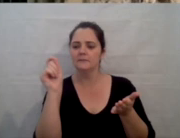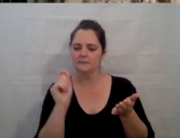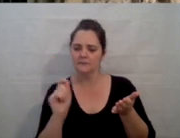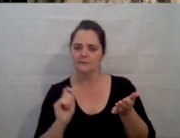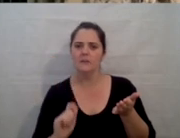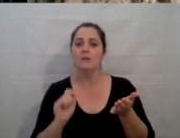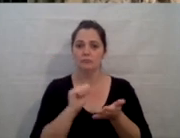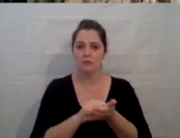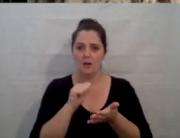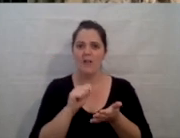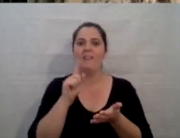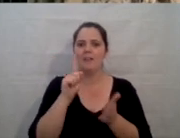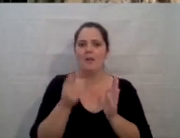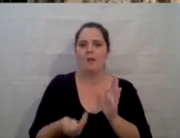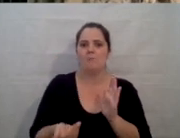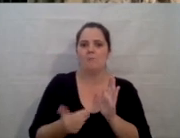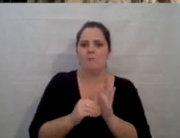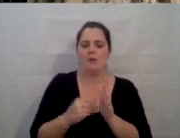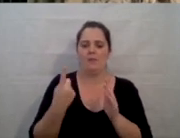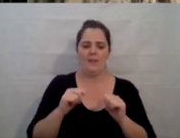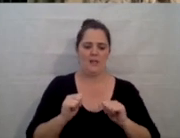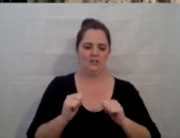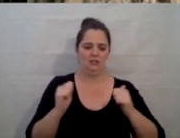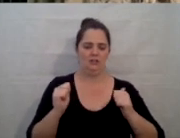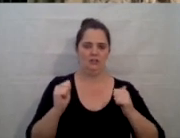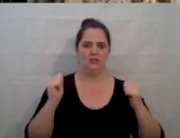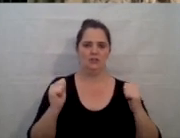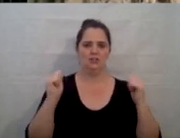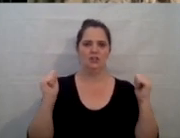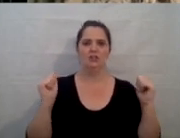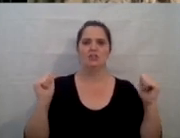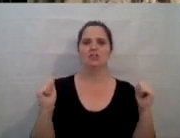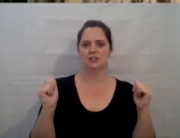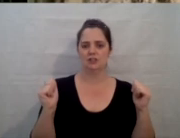build up the contour of the body, the exterior contour on top of that.